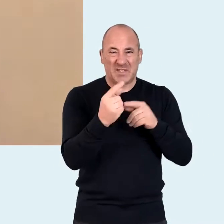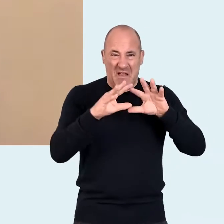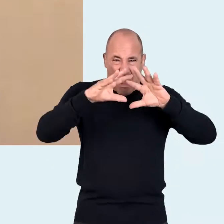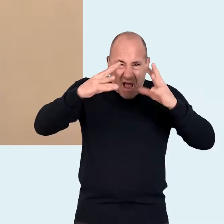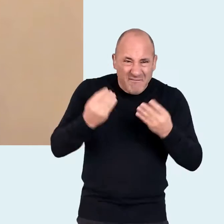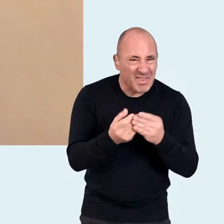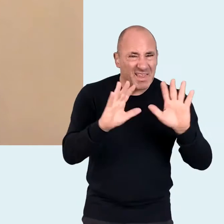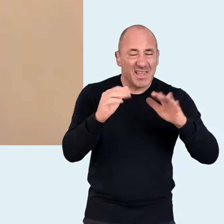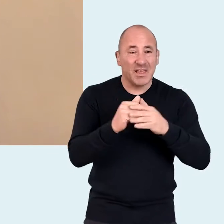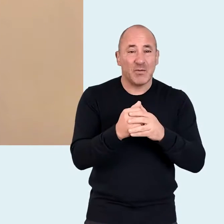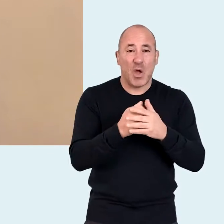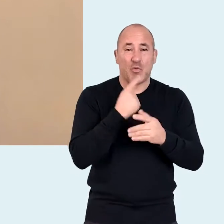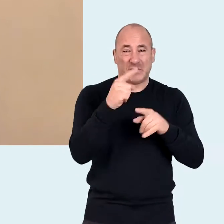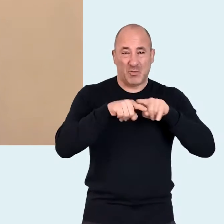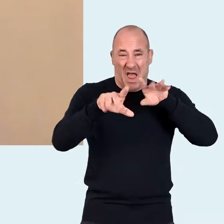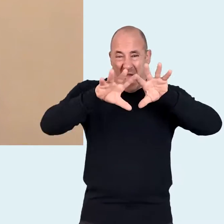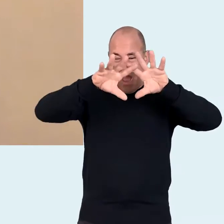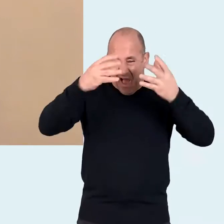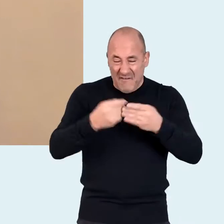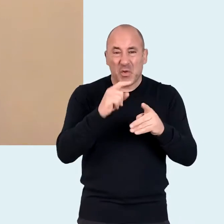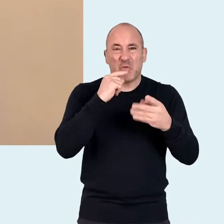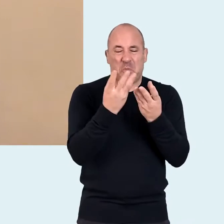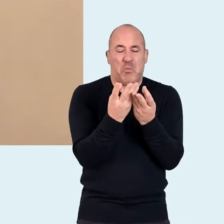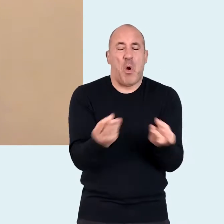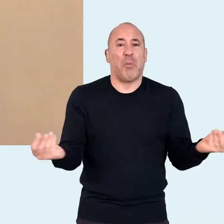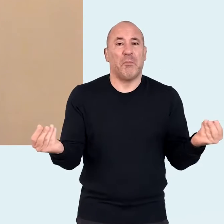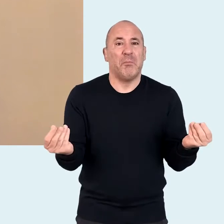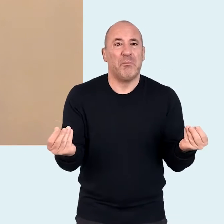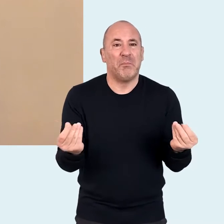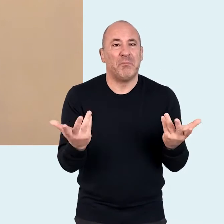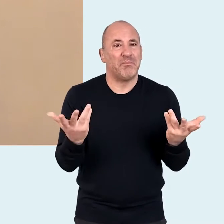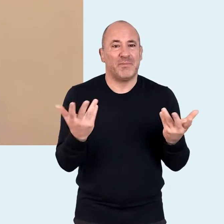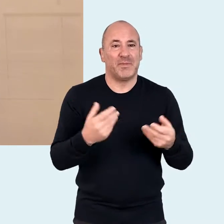load. You don't need to do everything, and if you try to do everything, you will burn